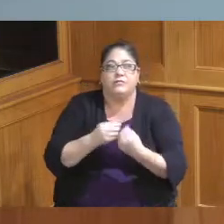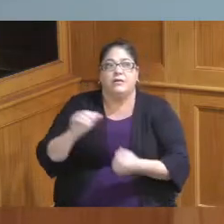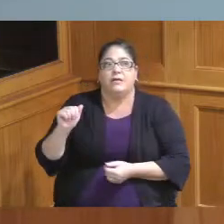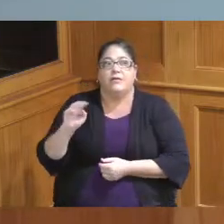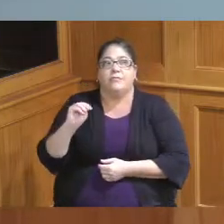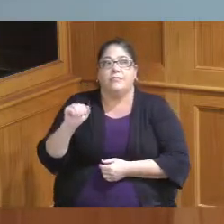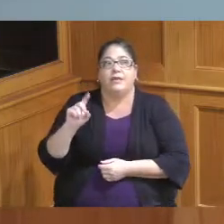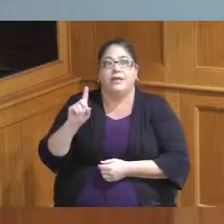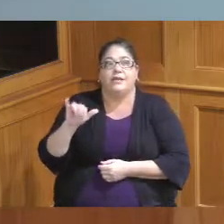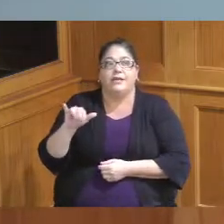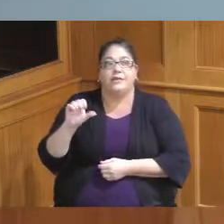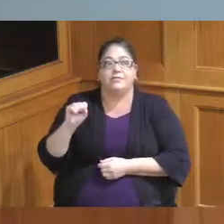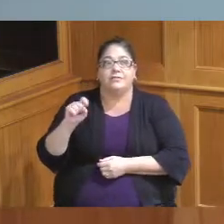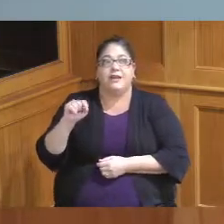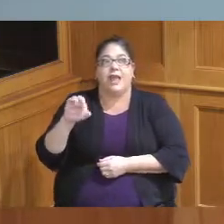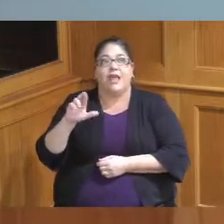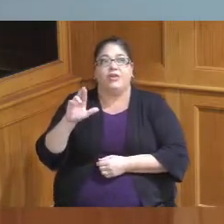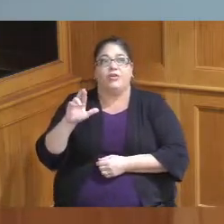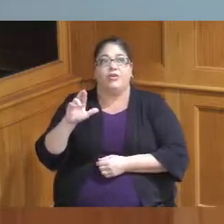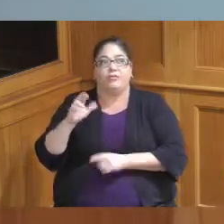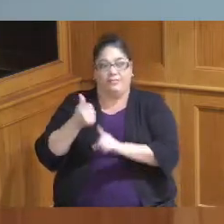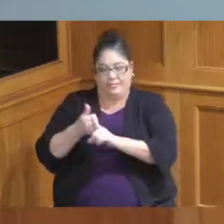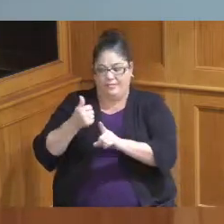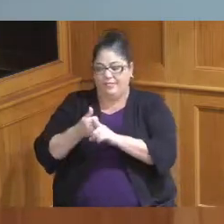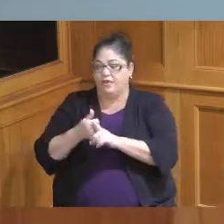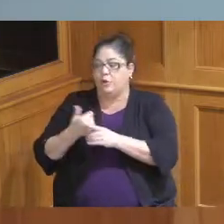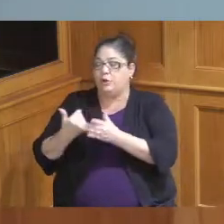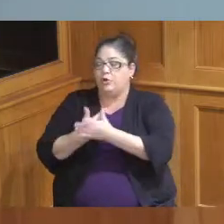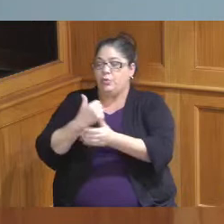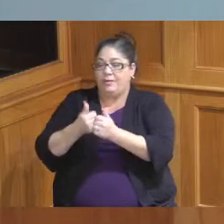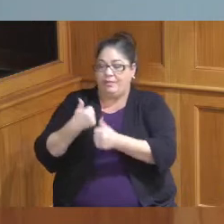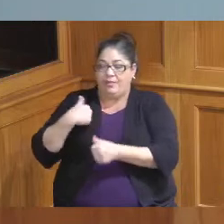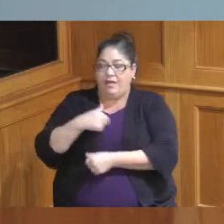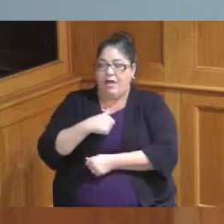Outreach coordinator she's relatively new with us but in the short time she's been here just about